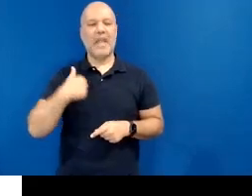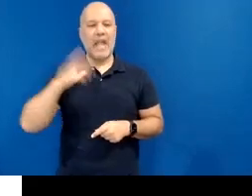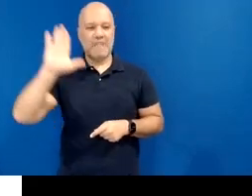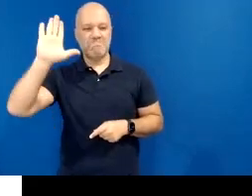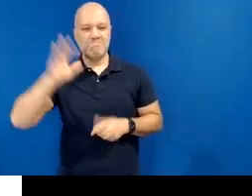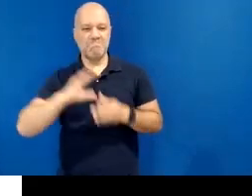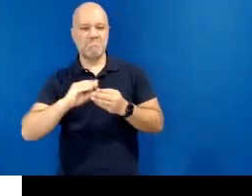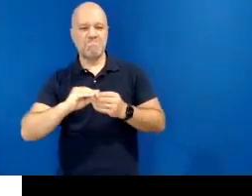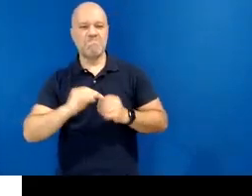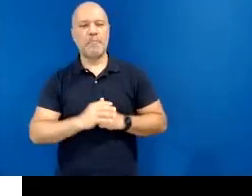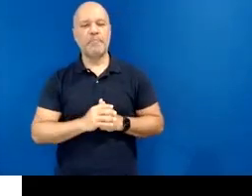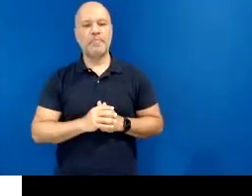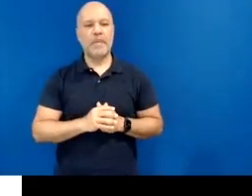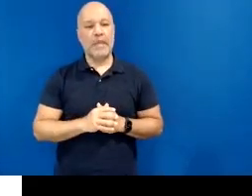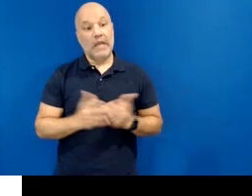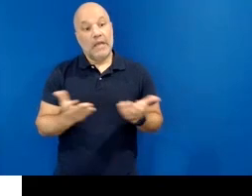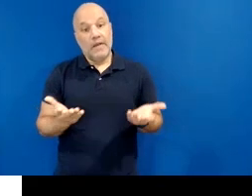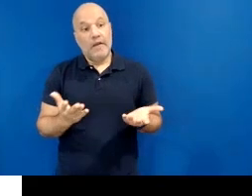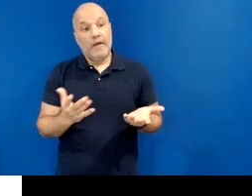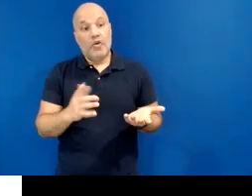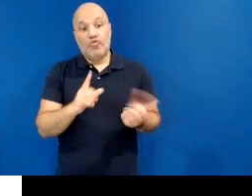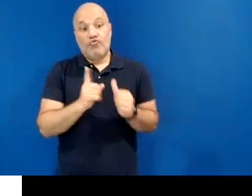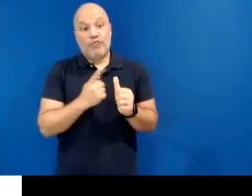So, I mean, I for starters, it's going over